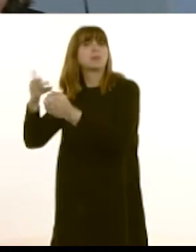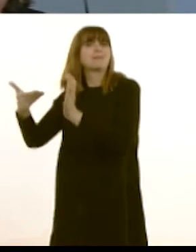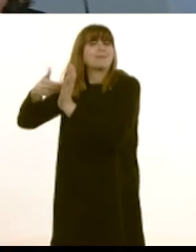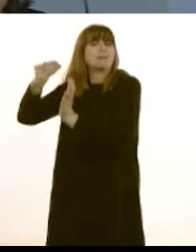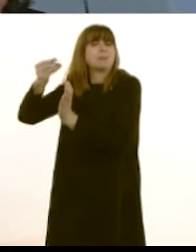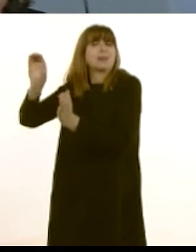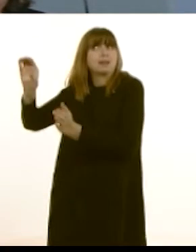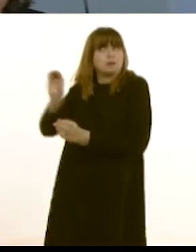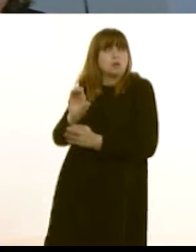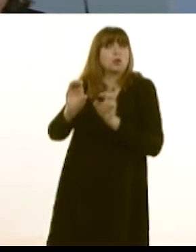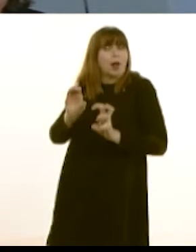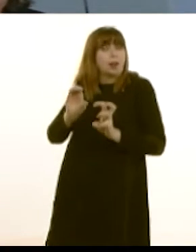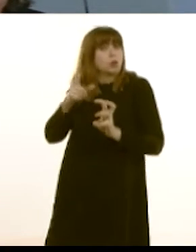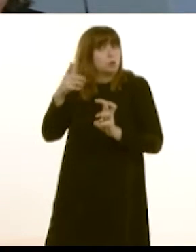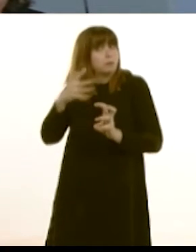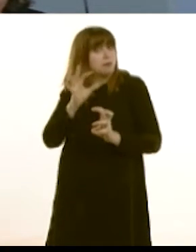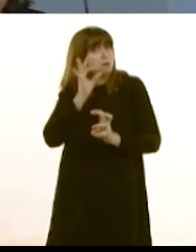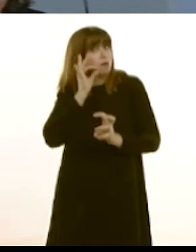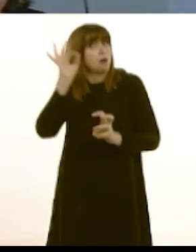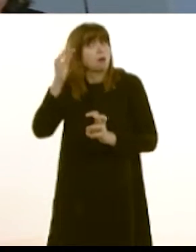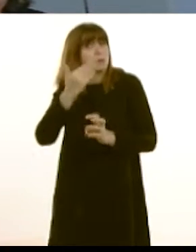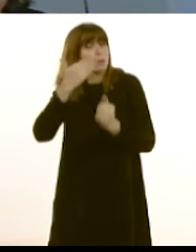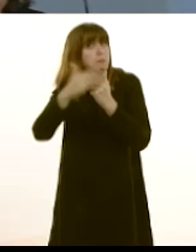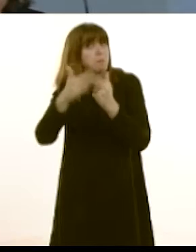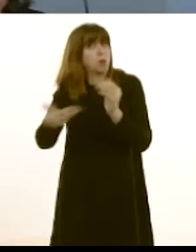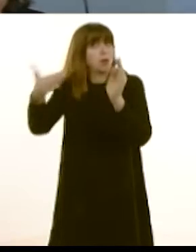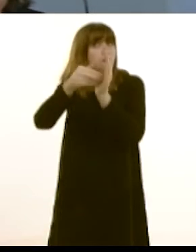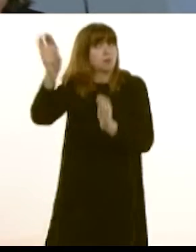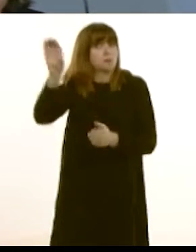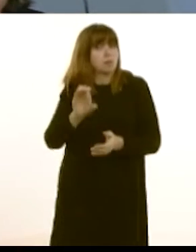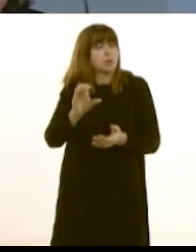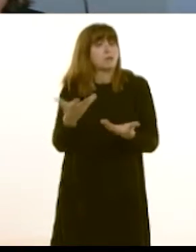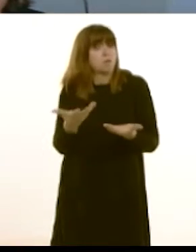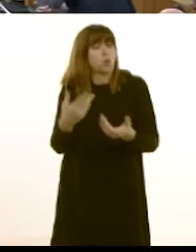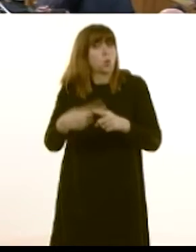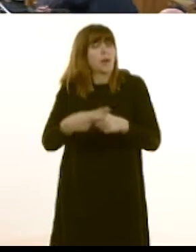Will you be furnishing that level of support and making it available in the quickest time possible?